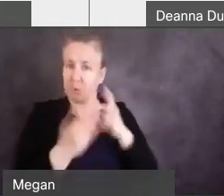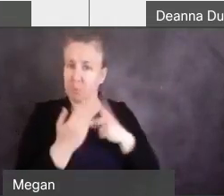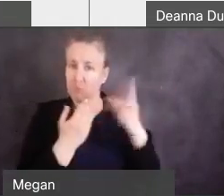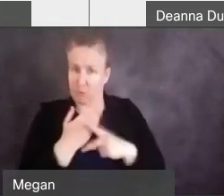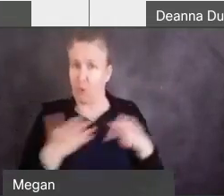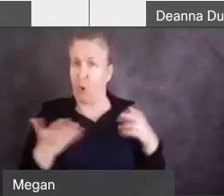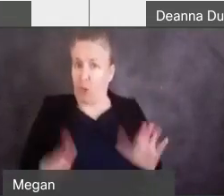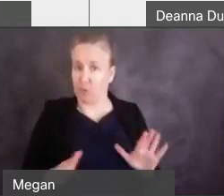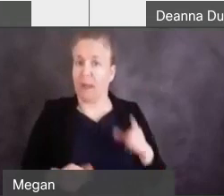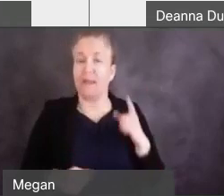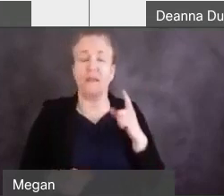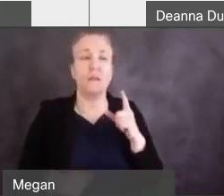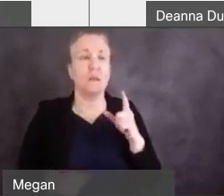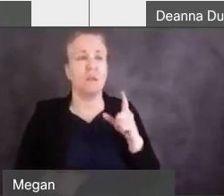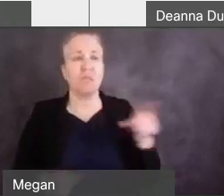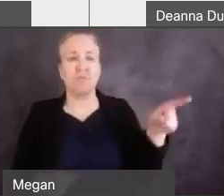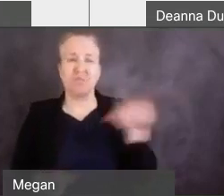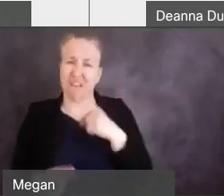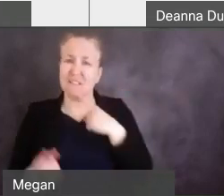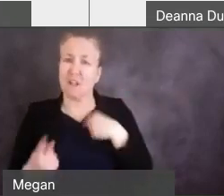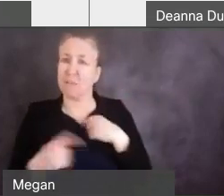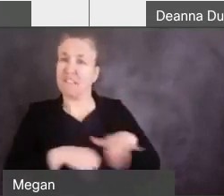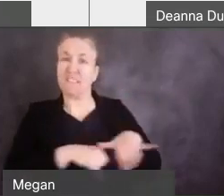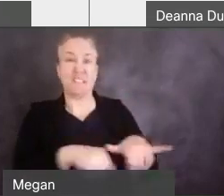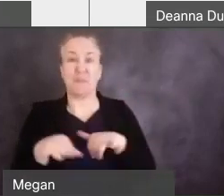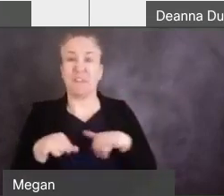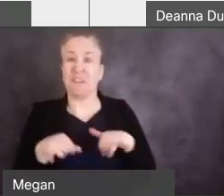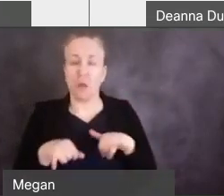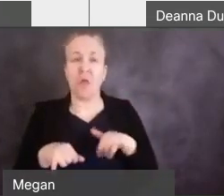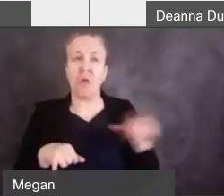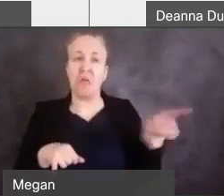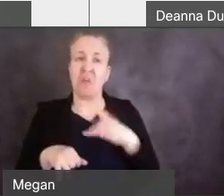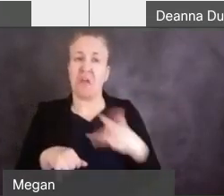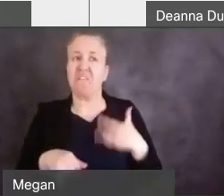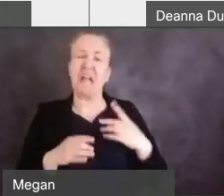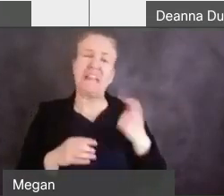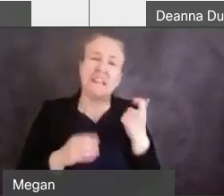they all tell me the same thing, that it makes them feel a little safer to know they're